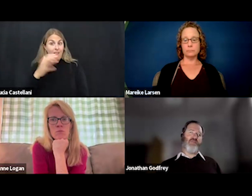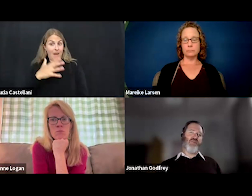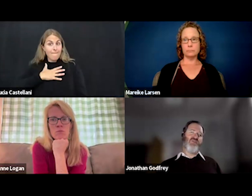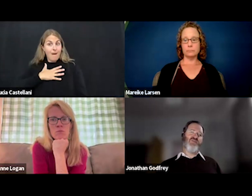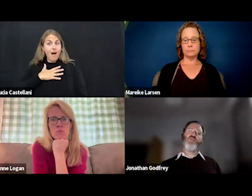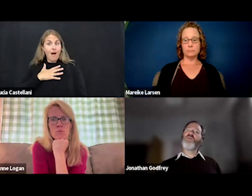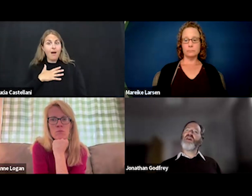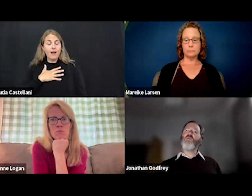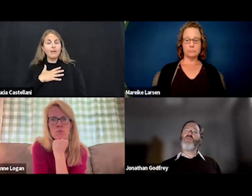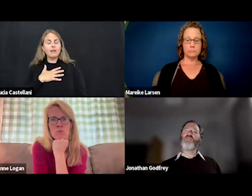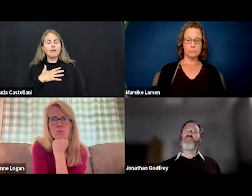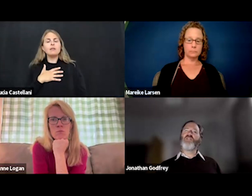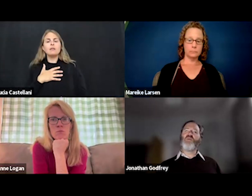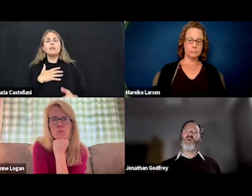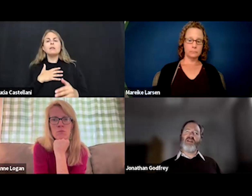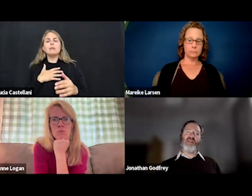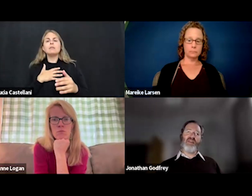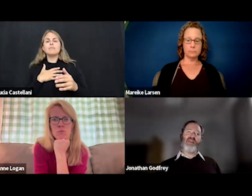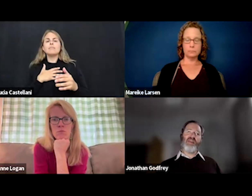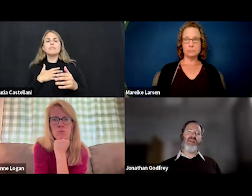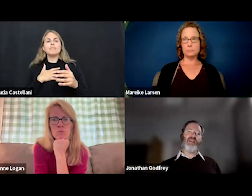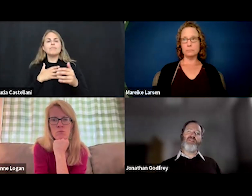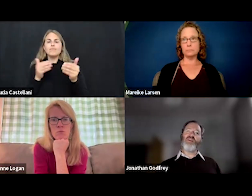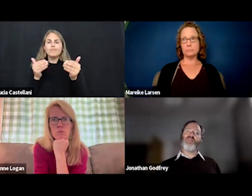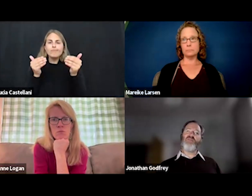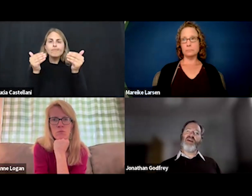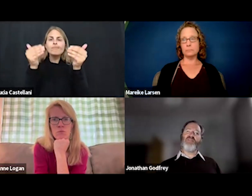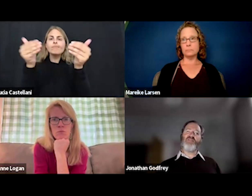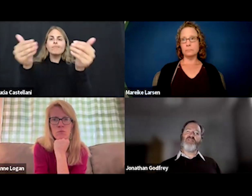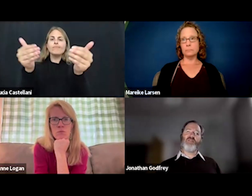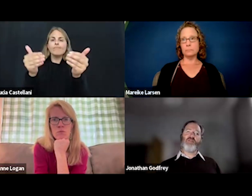moved forward, wanted more, and advanced